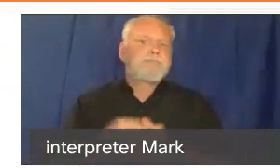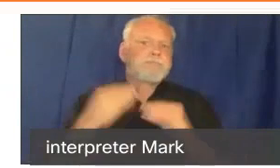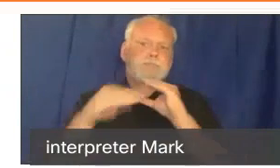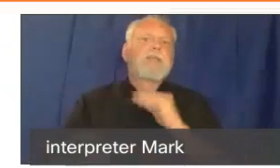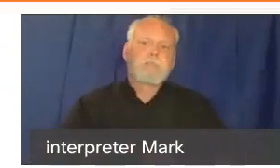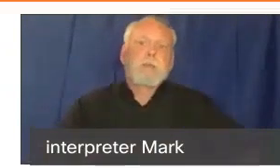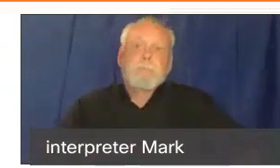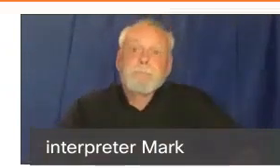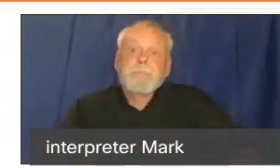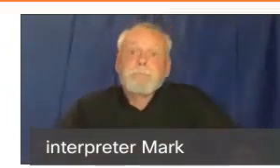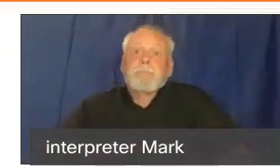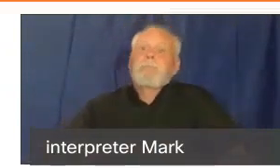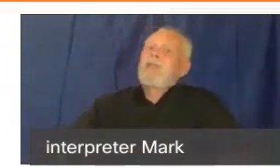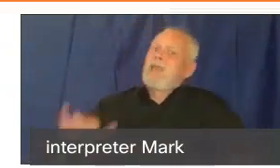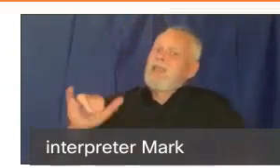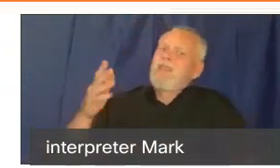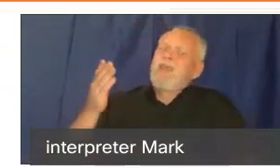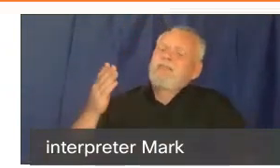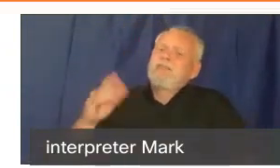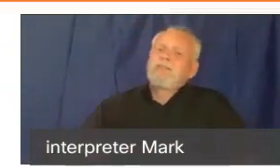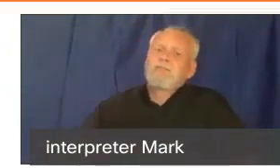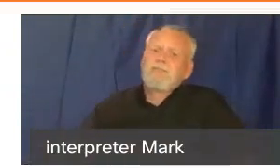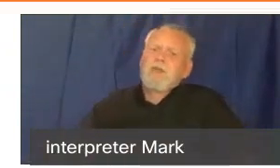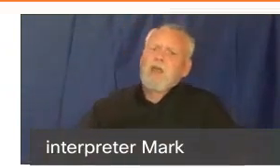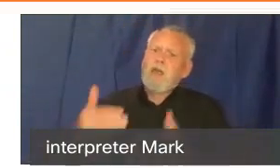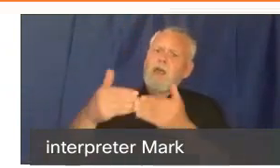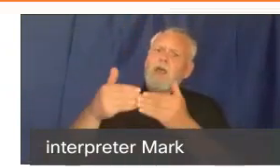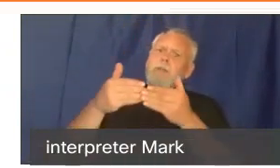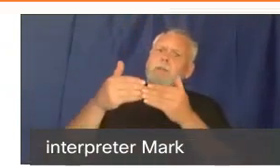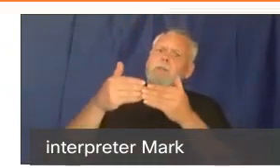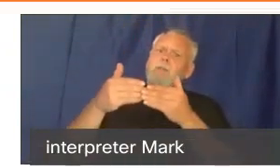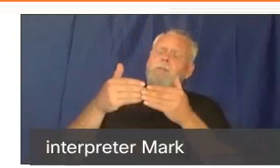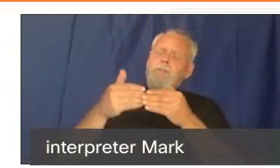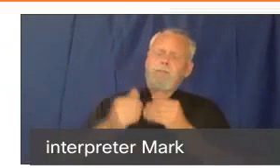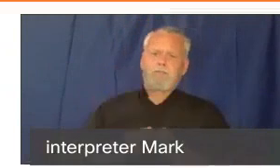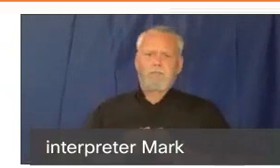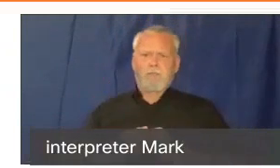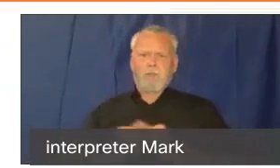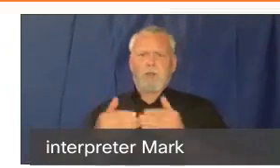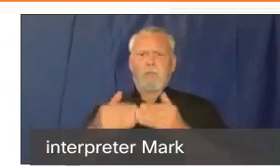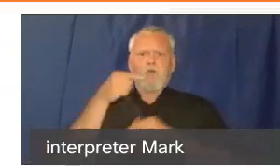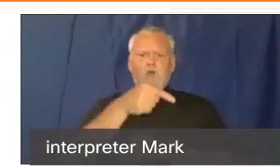Yeah, that's fine. Um, before you were at D dot, um.